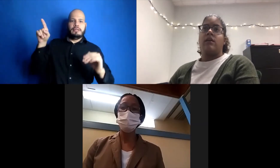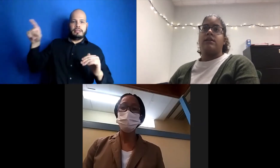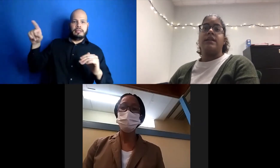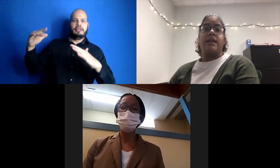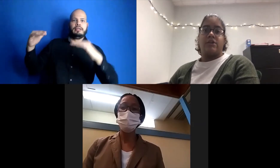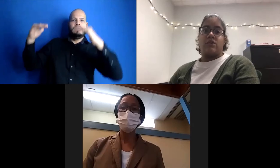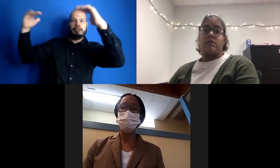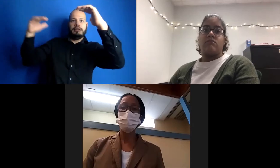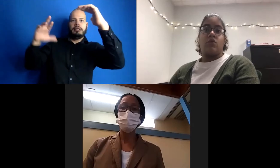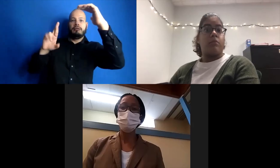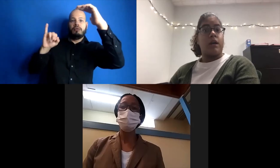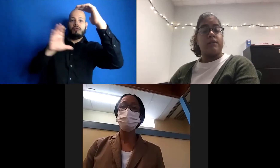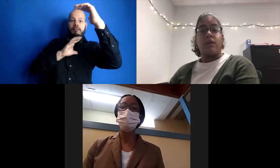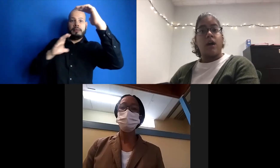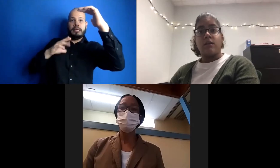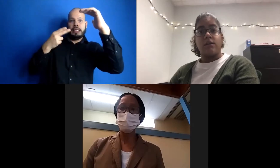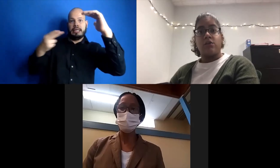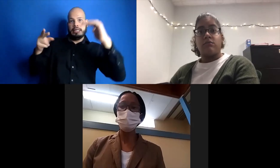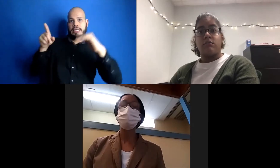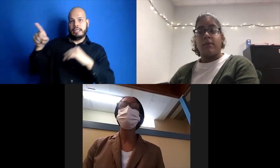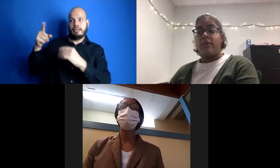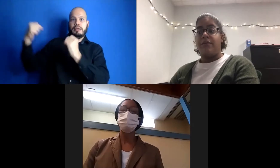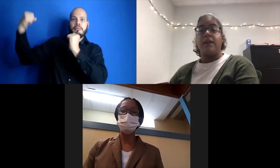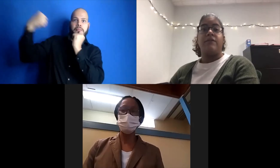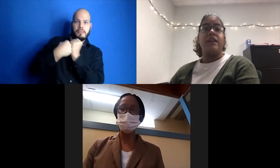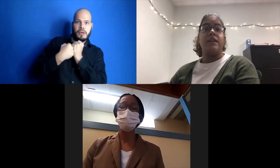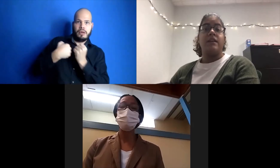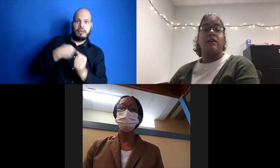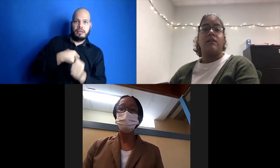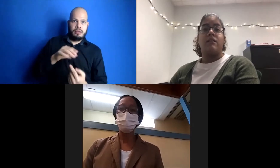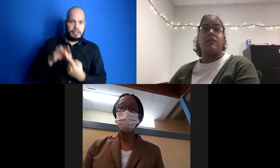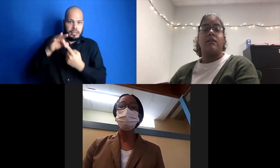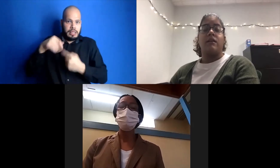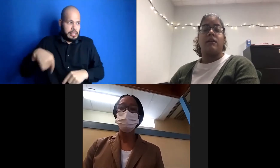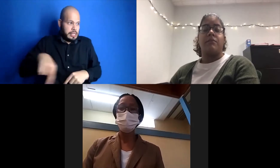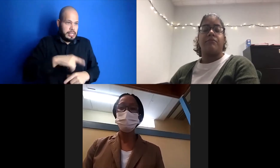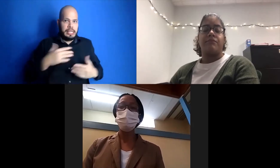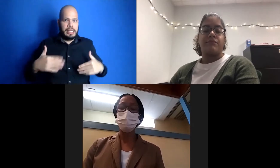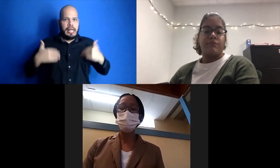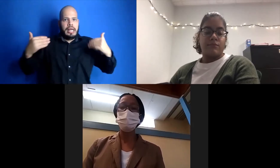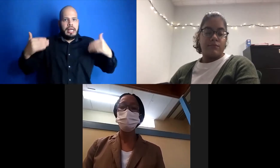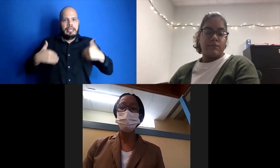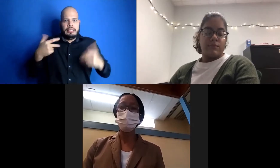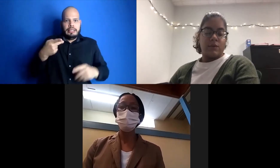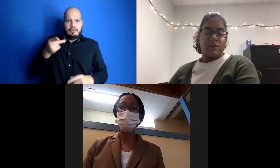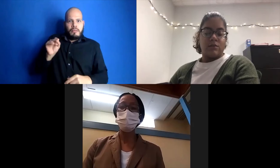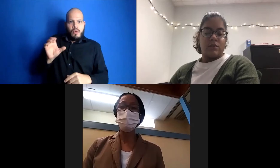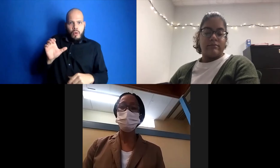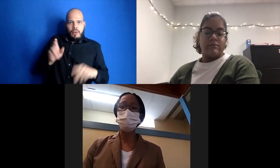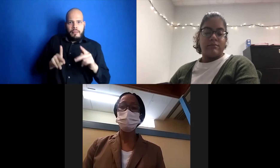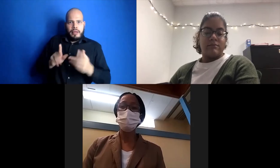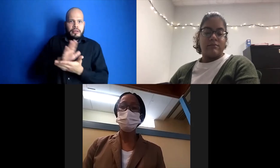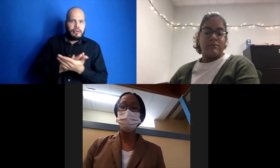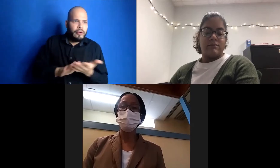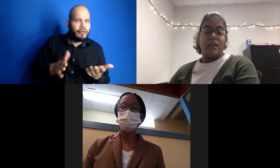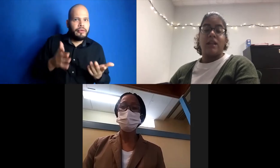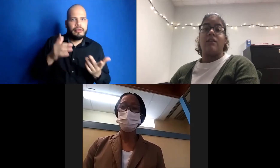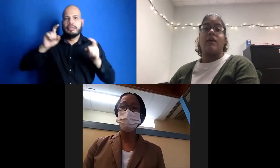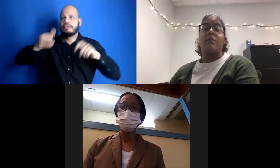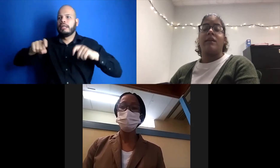teenagers who are applying for college they they need a um what's the word a letter recommendation